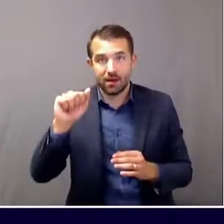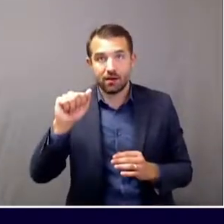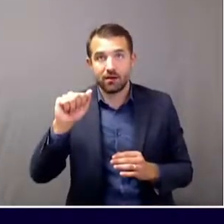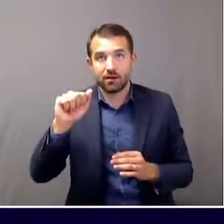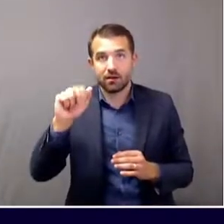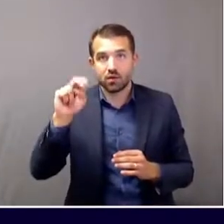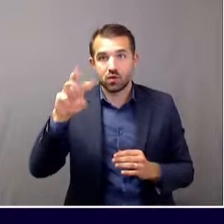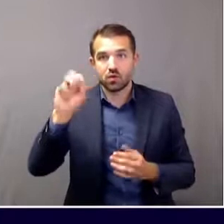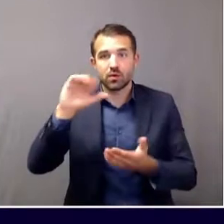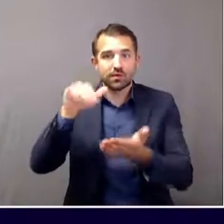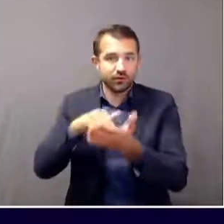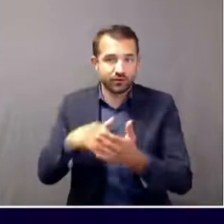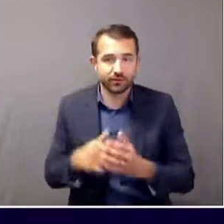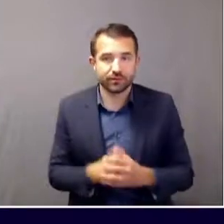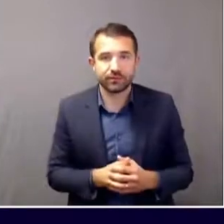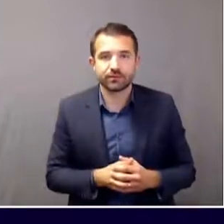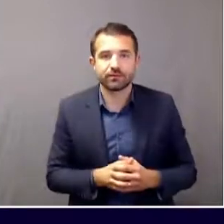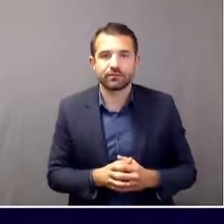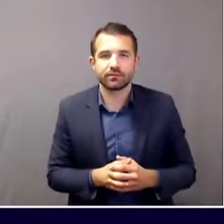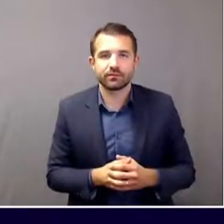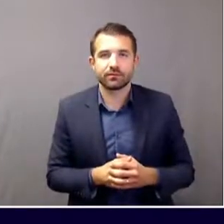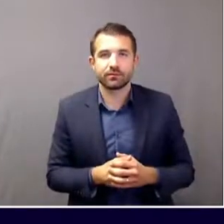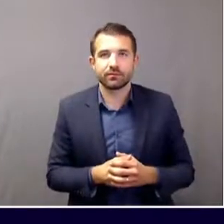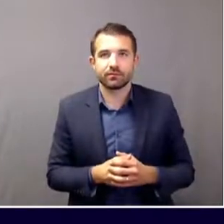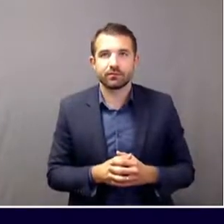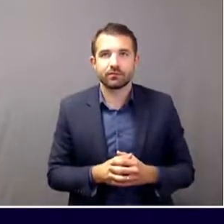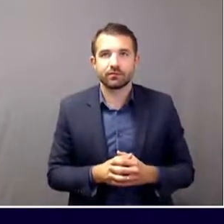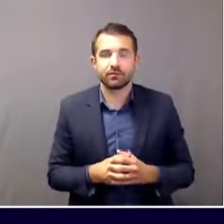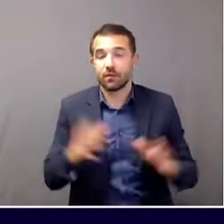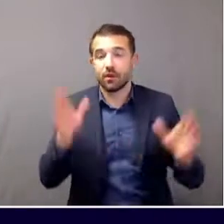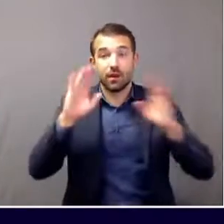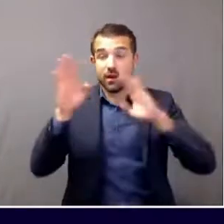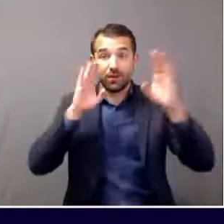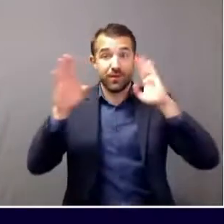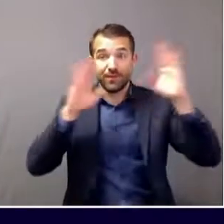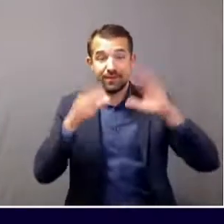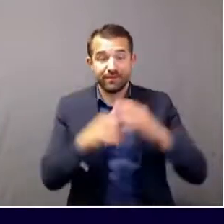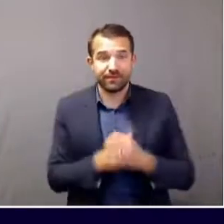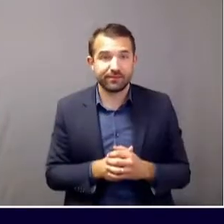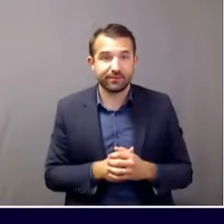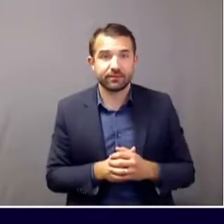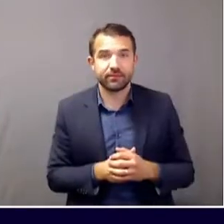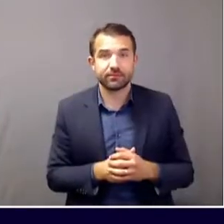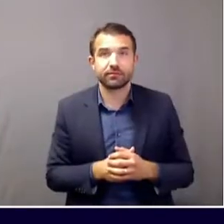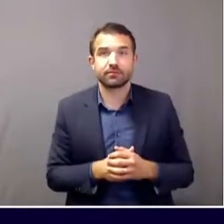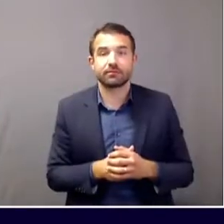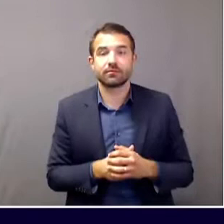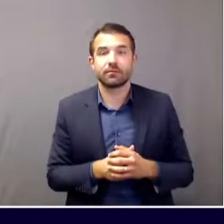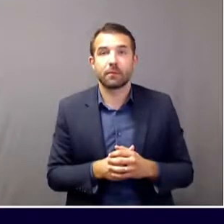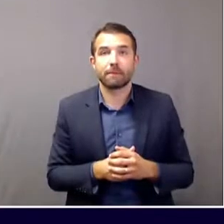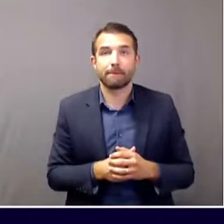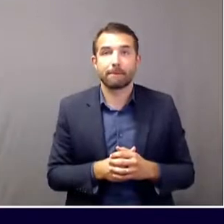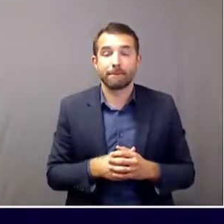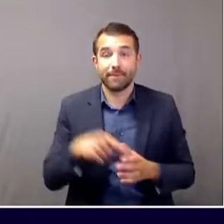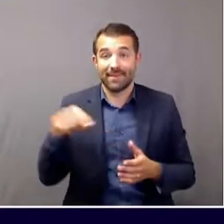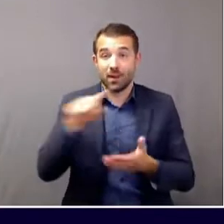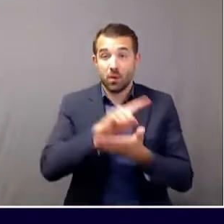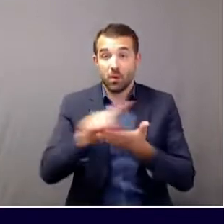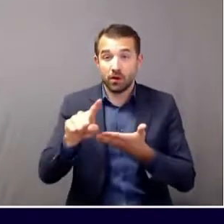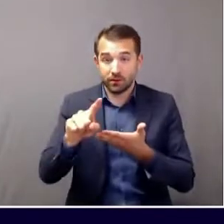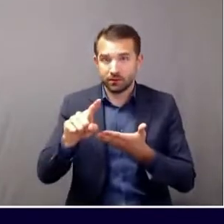hi doctor